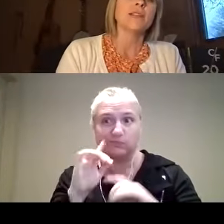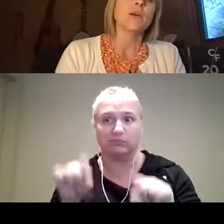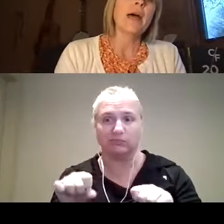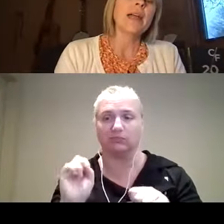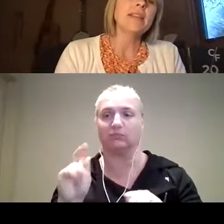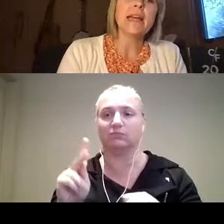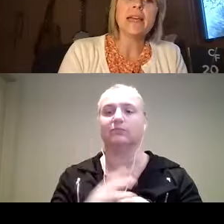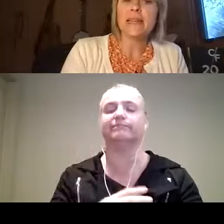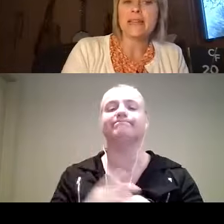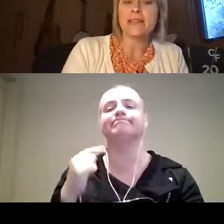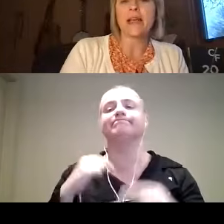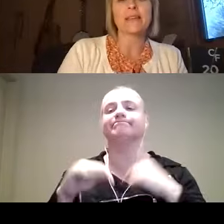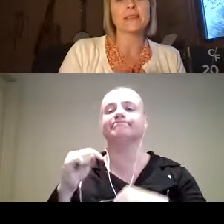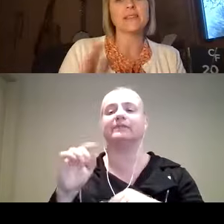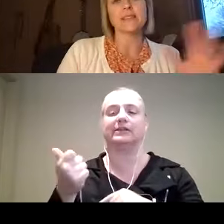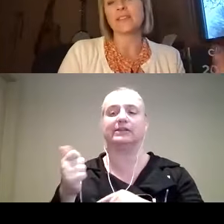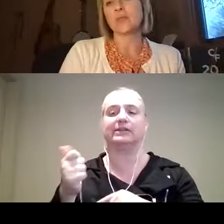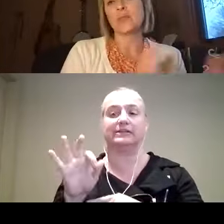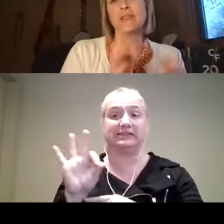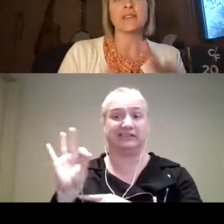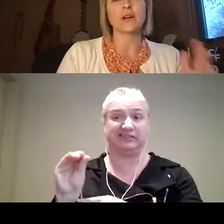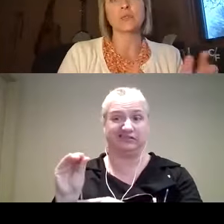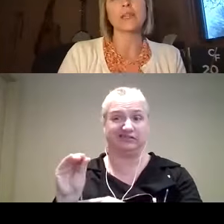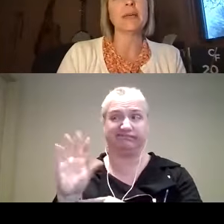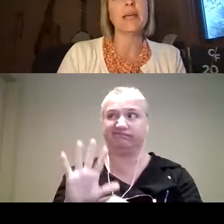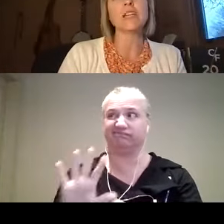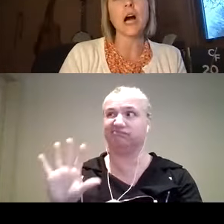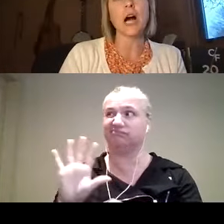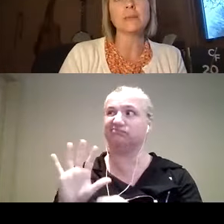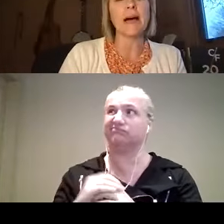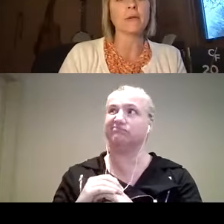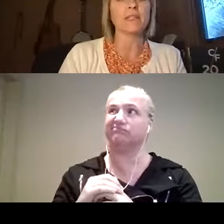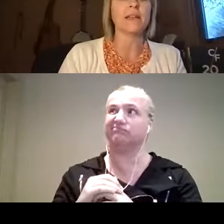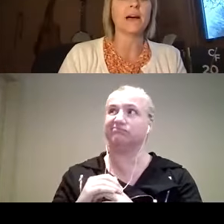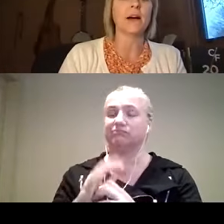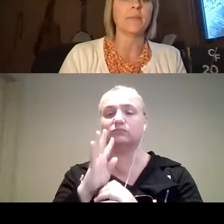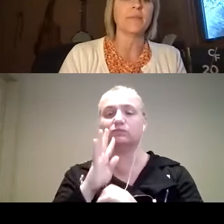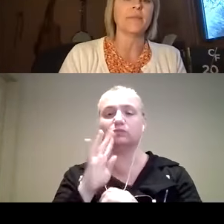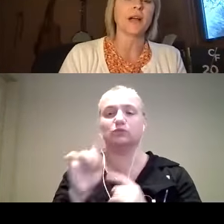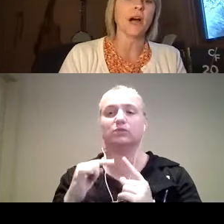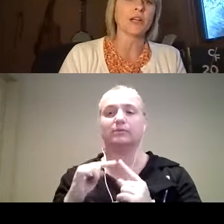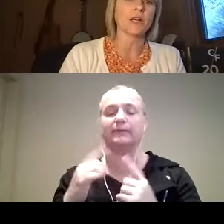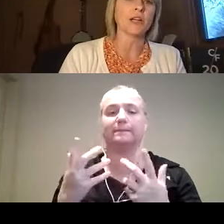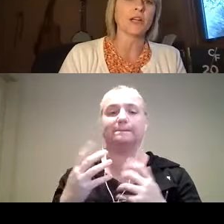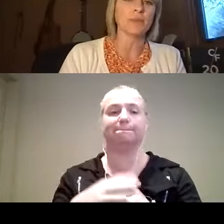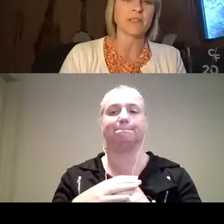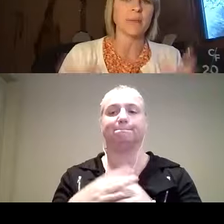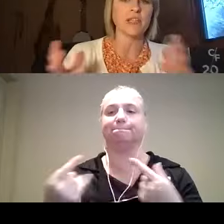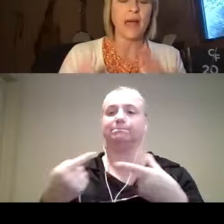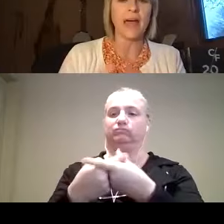So, back in the '90s, as this was really being talked about, the controversy was coming to a head,